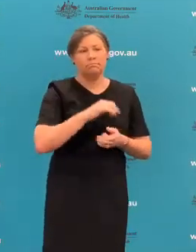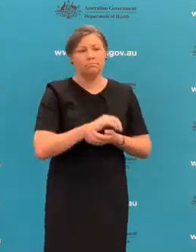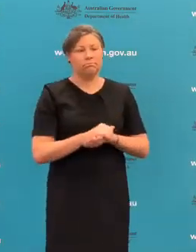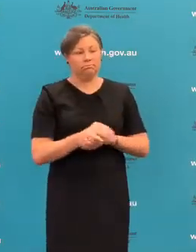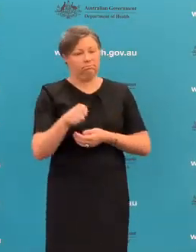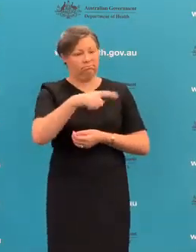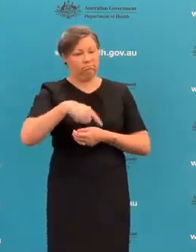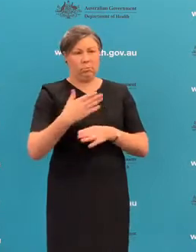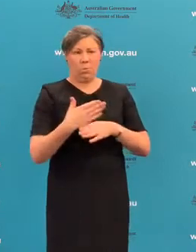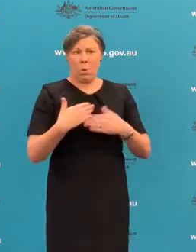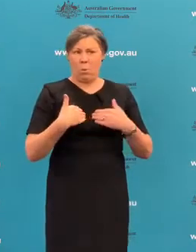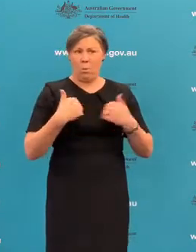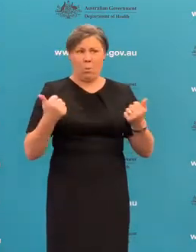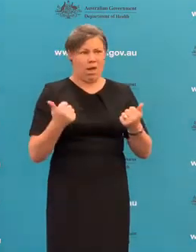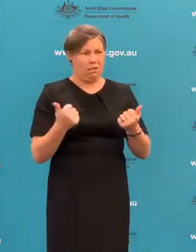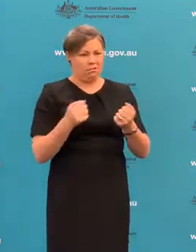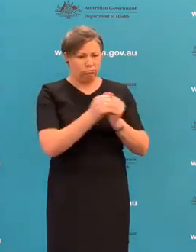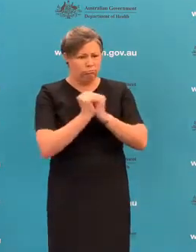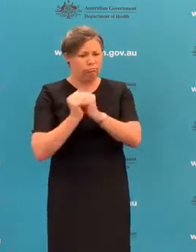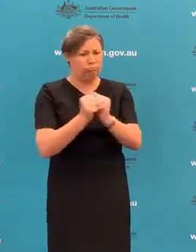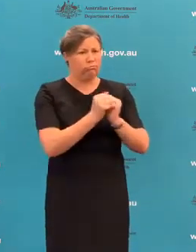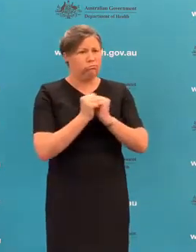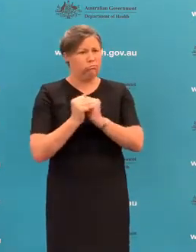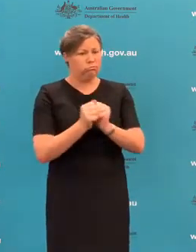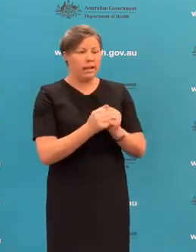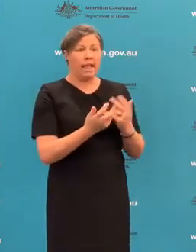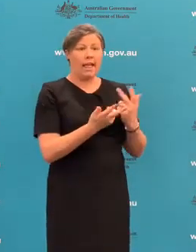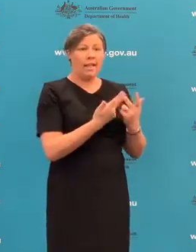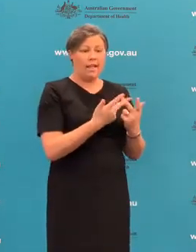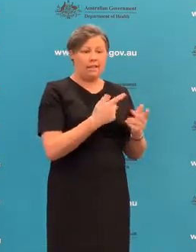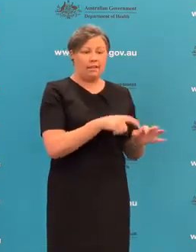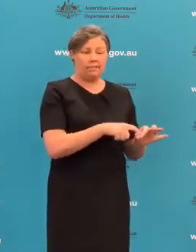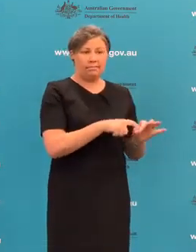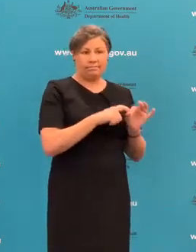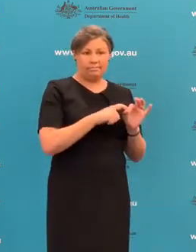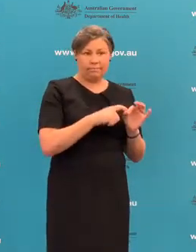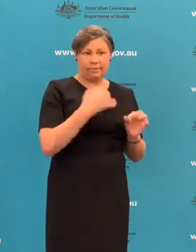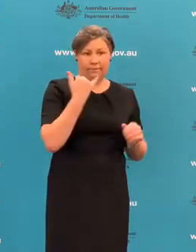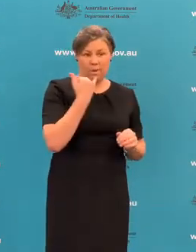the last week or so. We have Tamsen on the phone